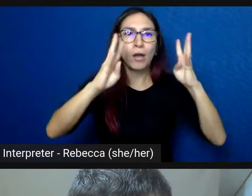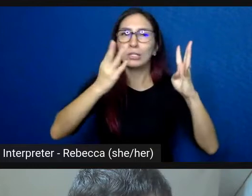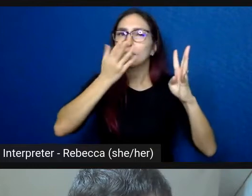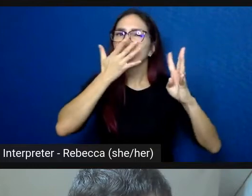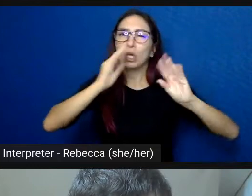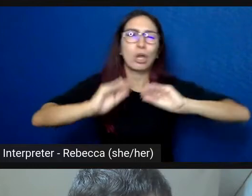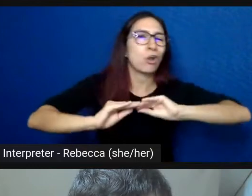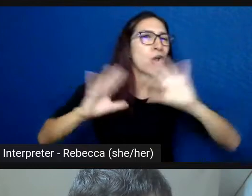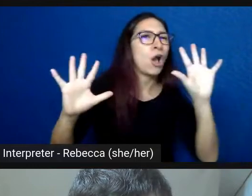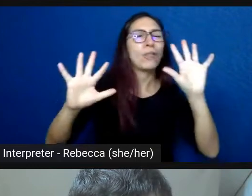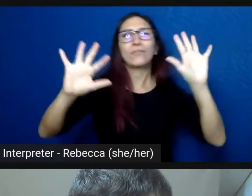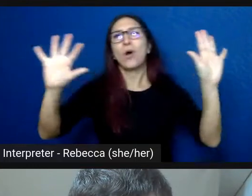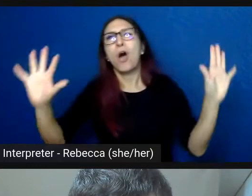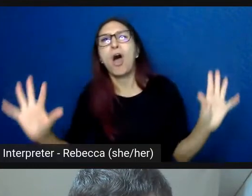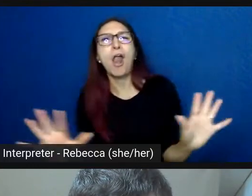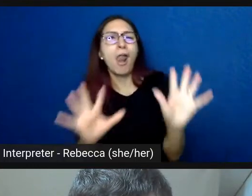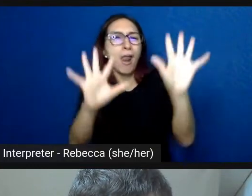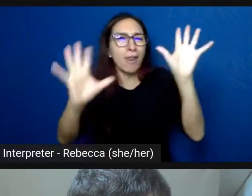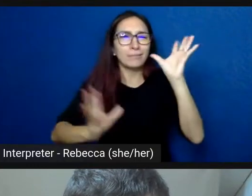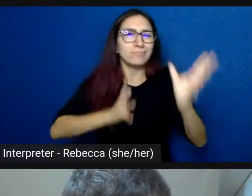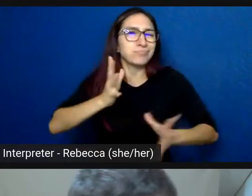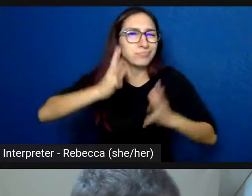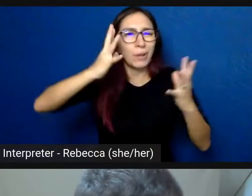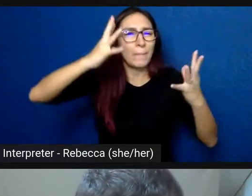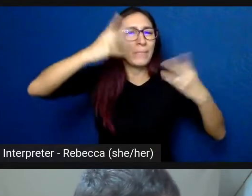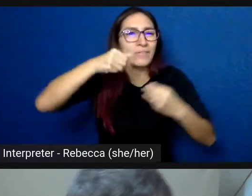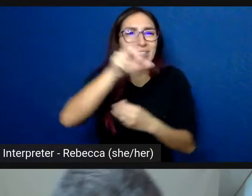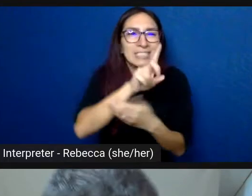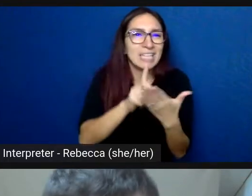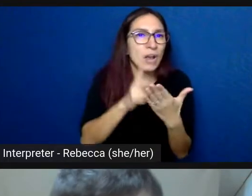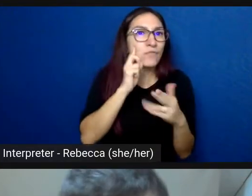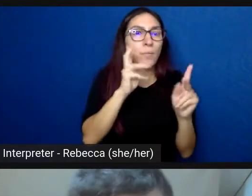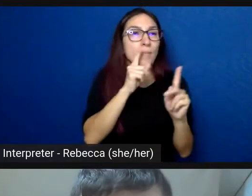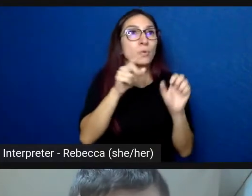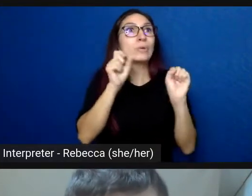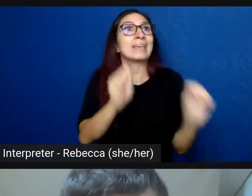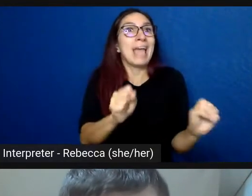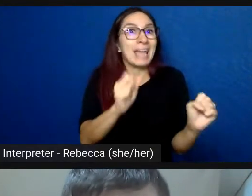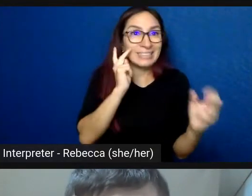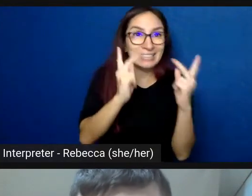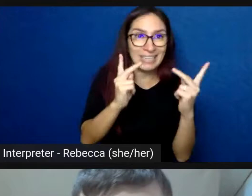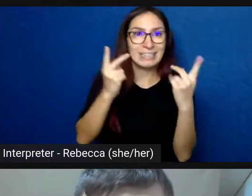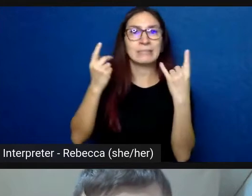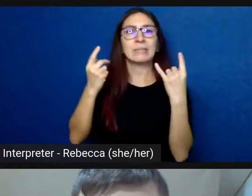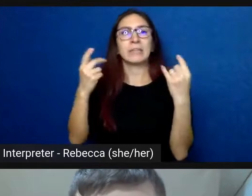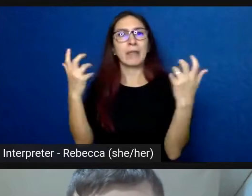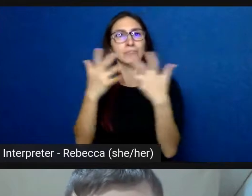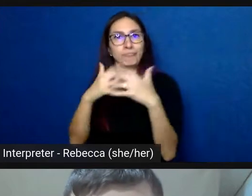for people who can see so that a site will also be attractive